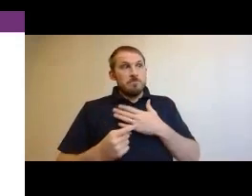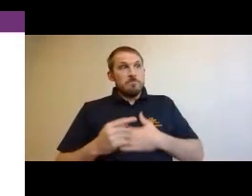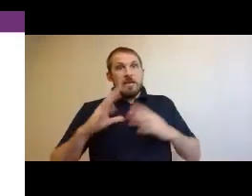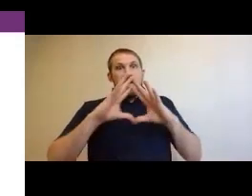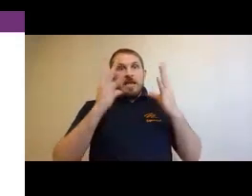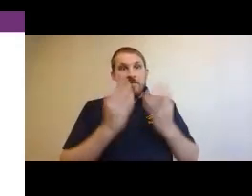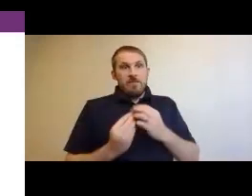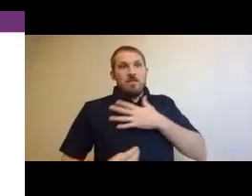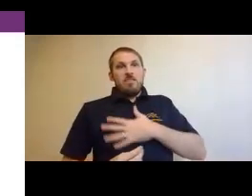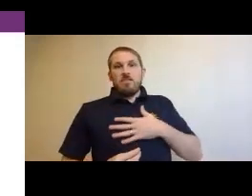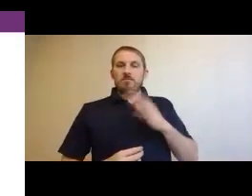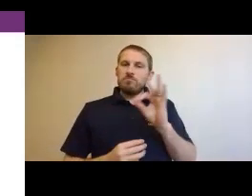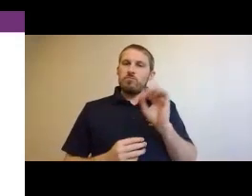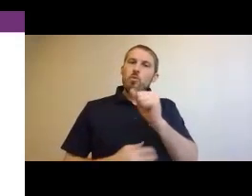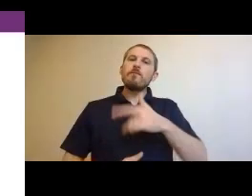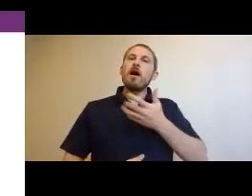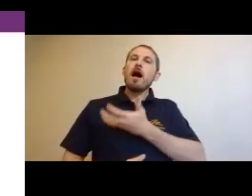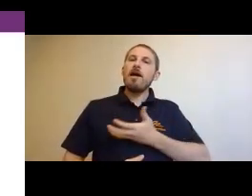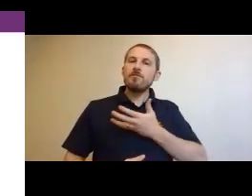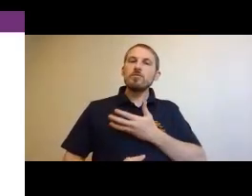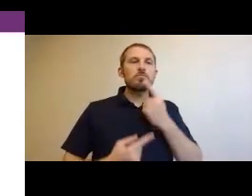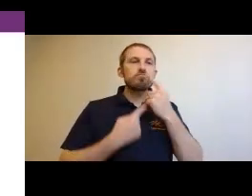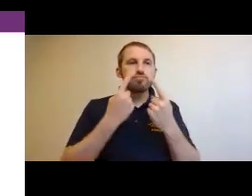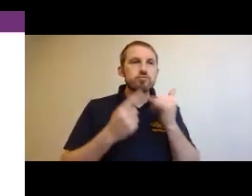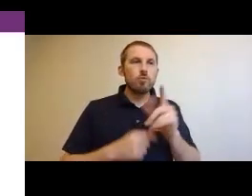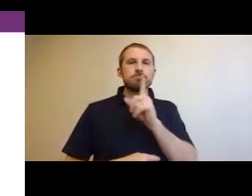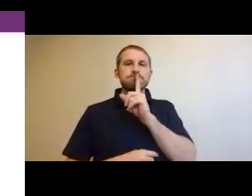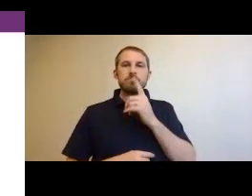There's no set requirement or checklist they must work through.